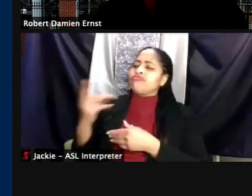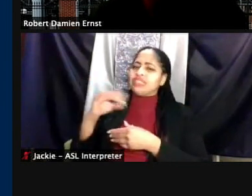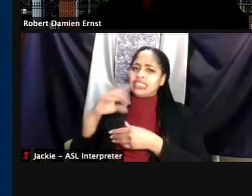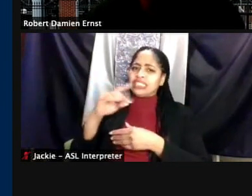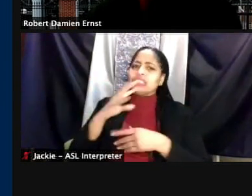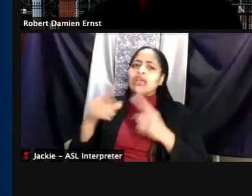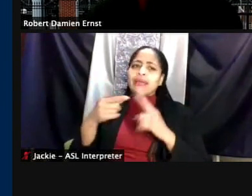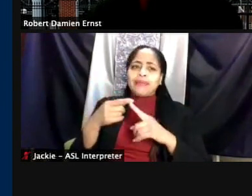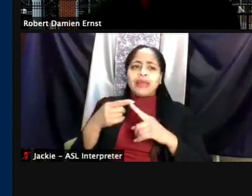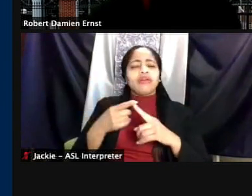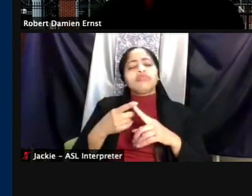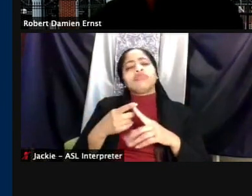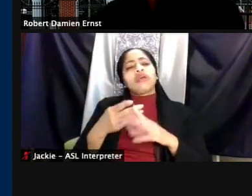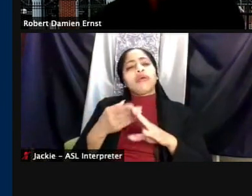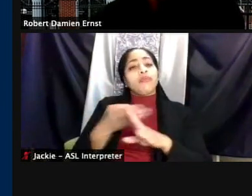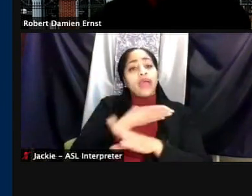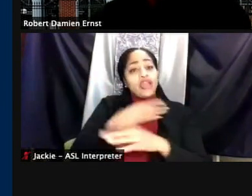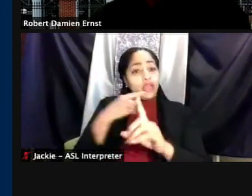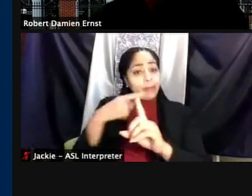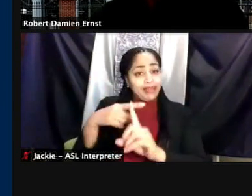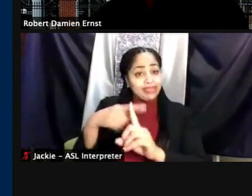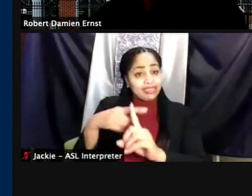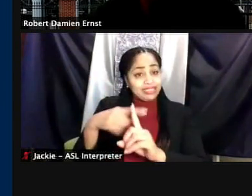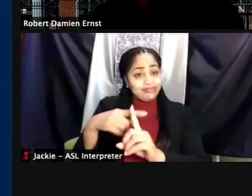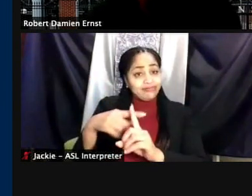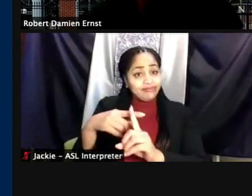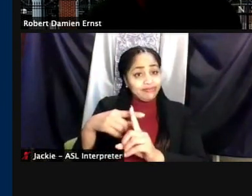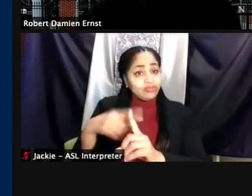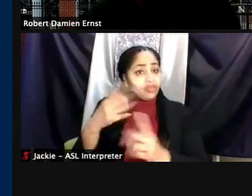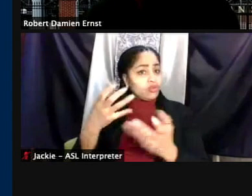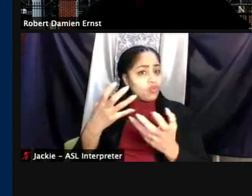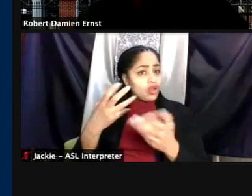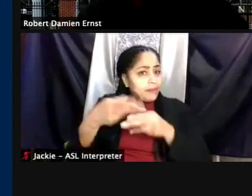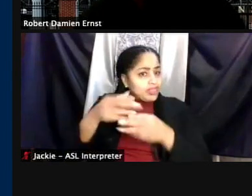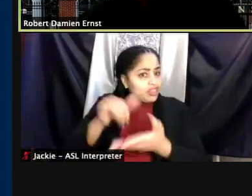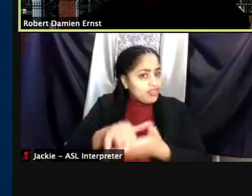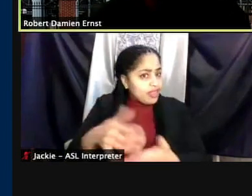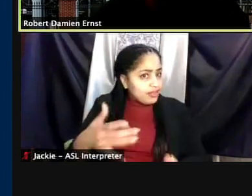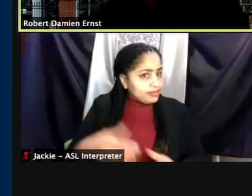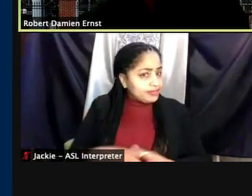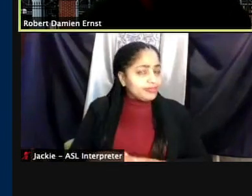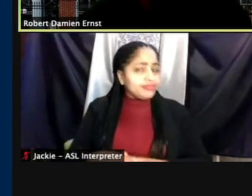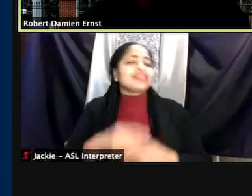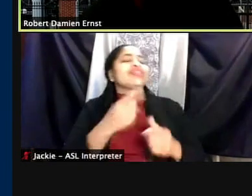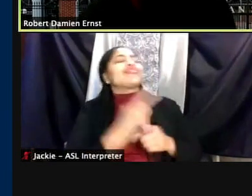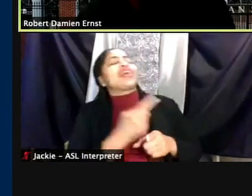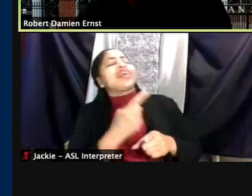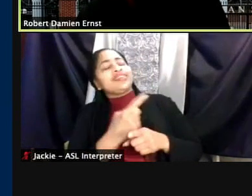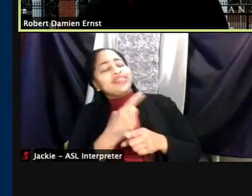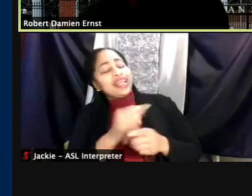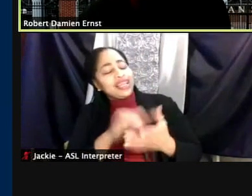was the prior positives. Do you wanna just mention that? Right, that's a really good point.